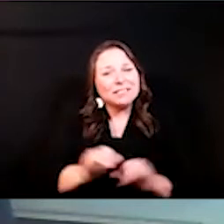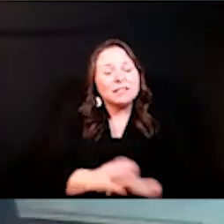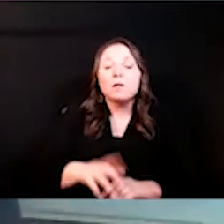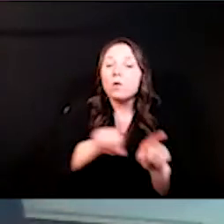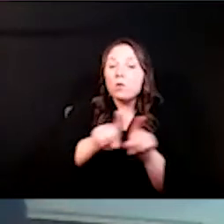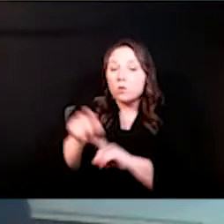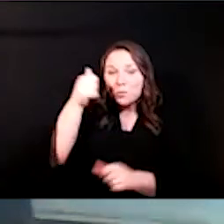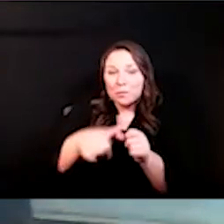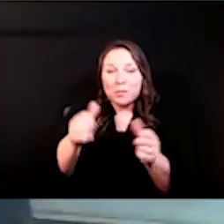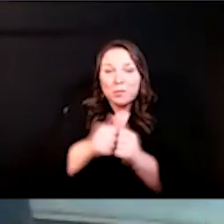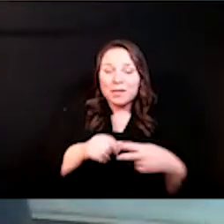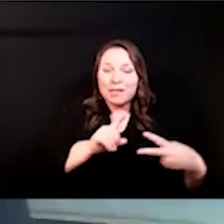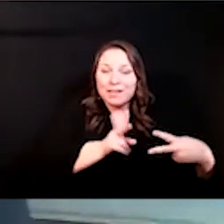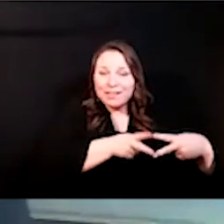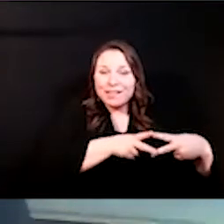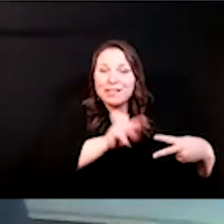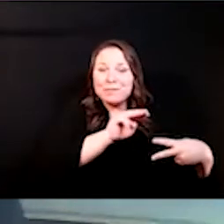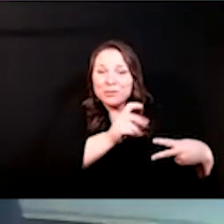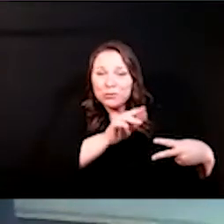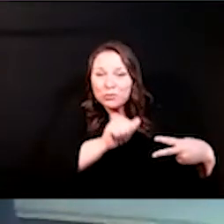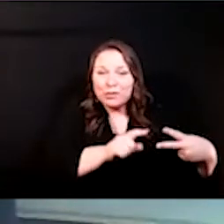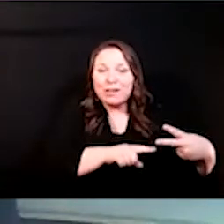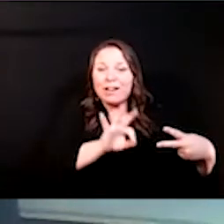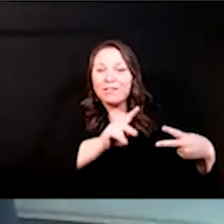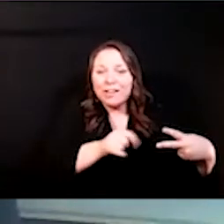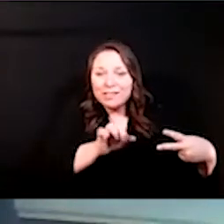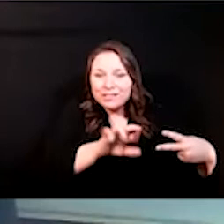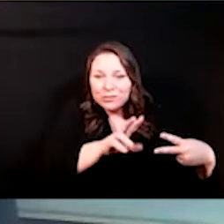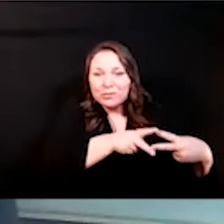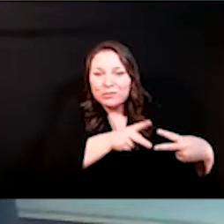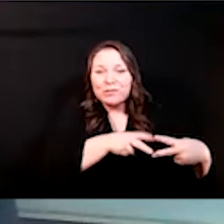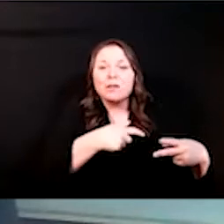SAVING PEOPLE, AND KEEP IN MIND WITH THE MODERNA AND PFIZER VACCINES OR ANY OTHER VACCINE THAT REQUIRES TWO